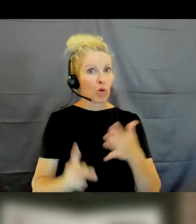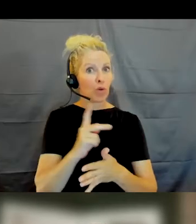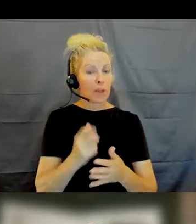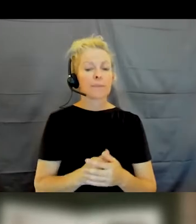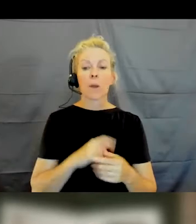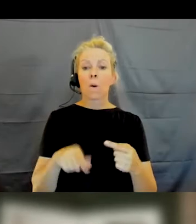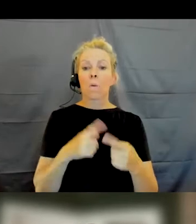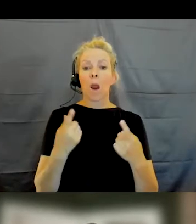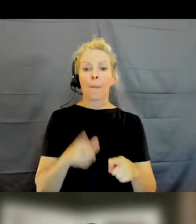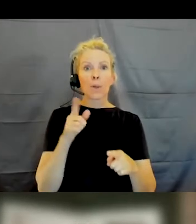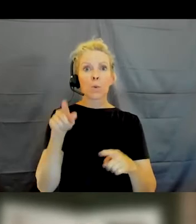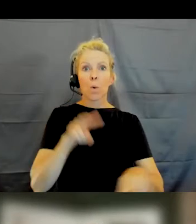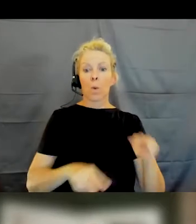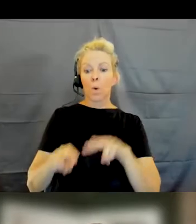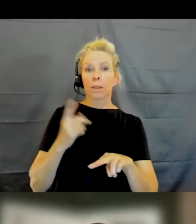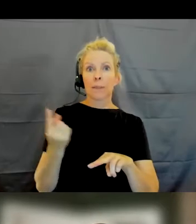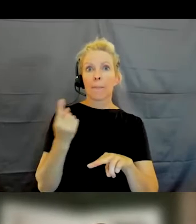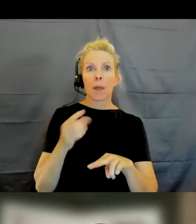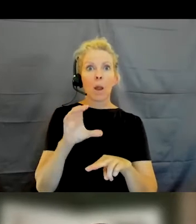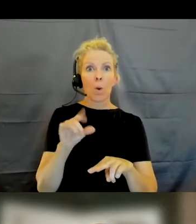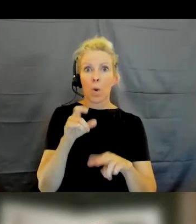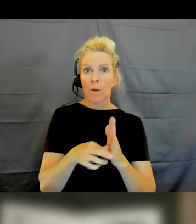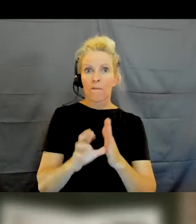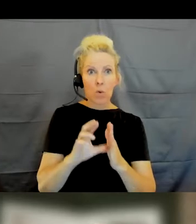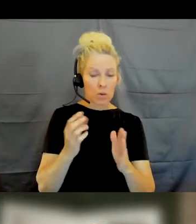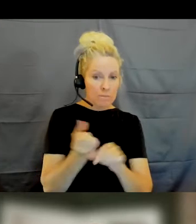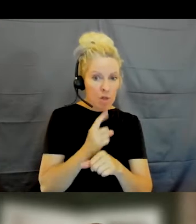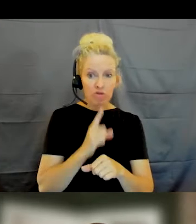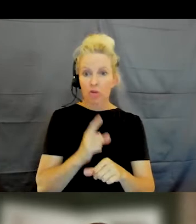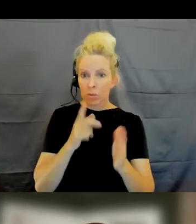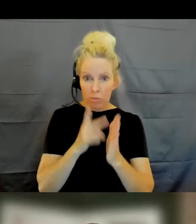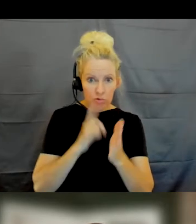you are looking at something to validate if it is implement it correctly, you want to start asking